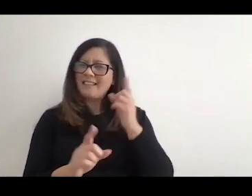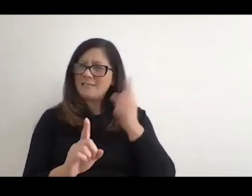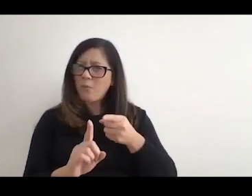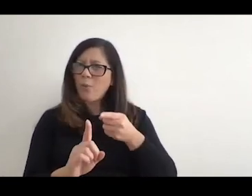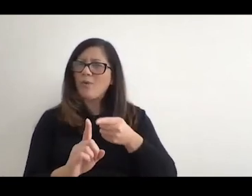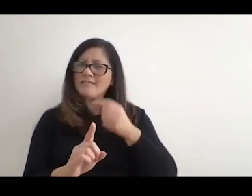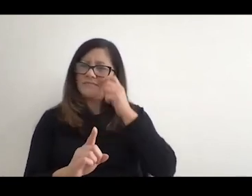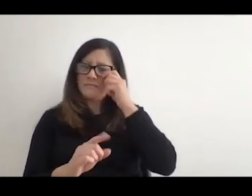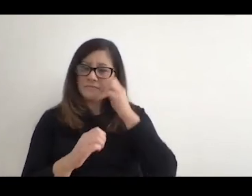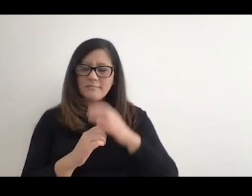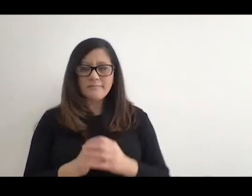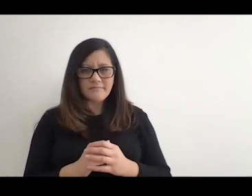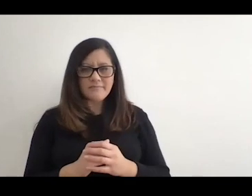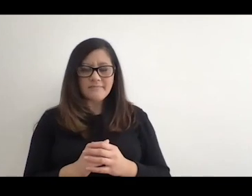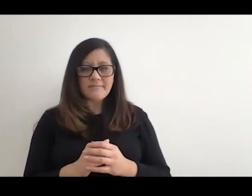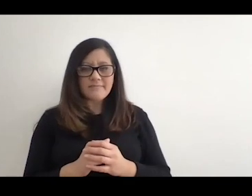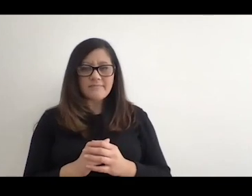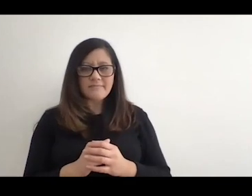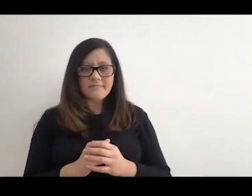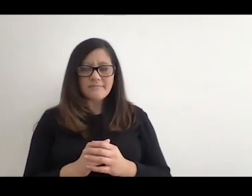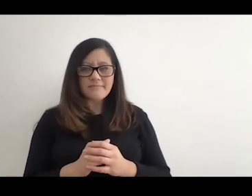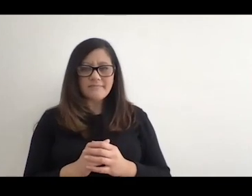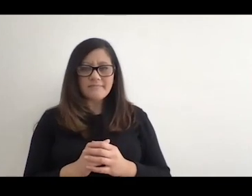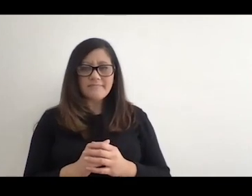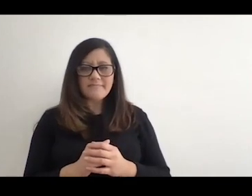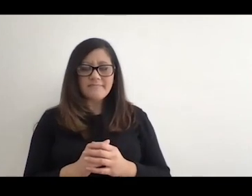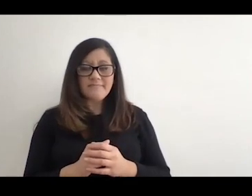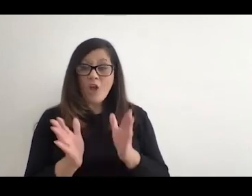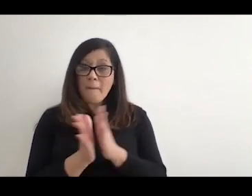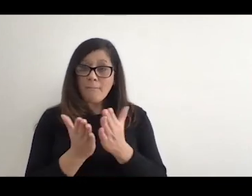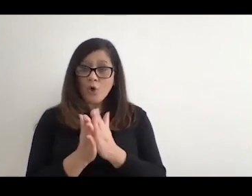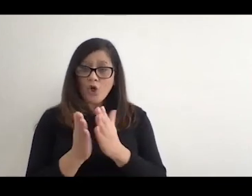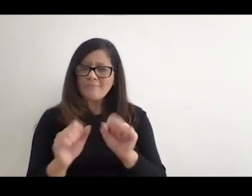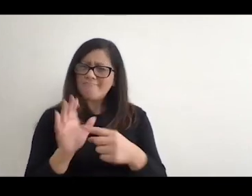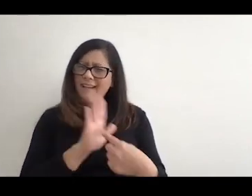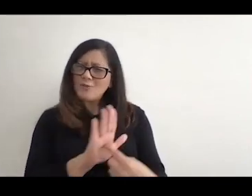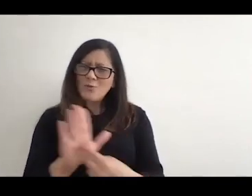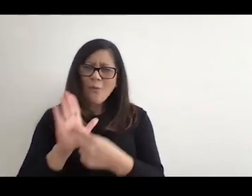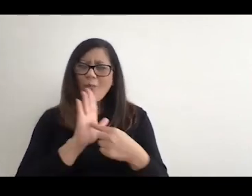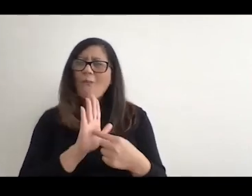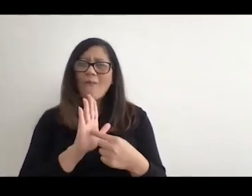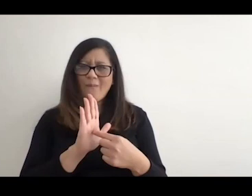like a catalog type book from 1961. And we're headed to 2021.